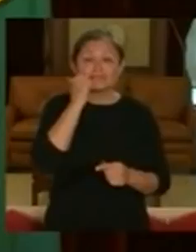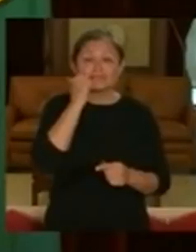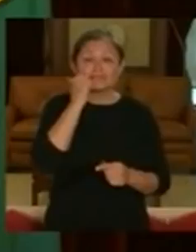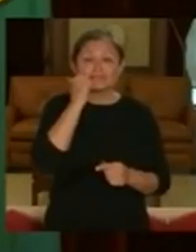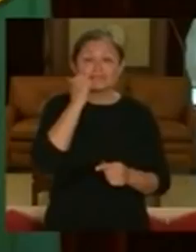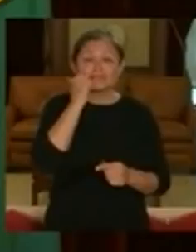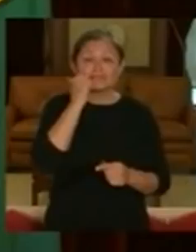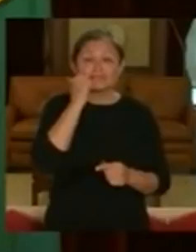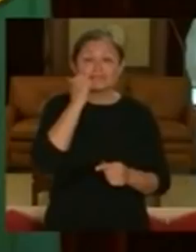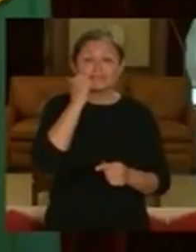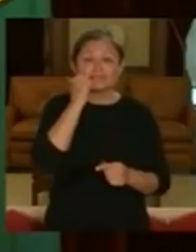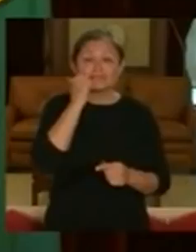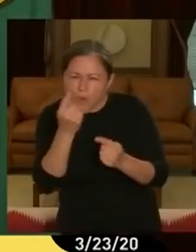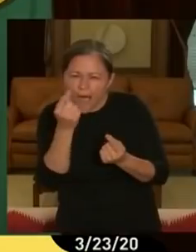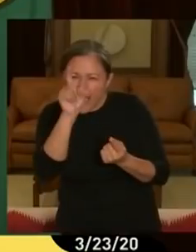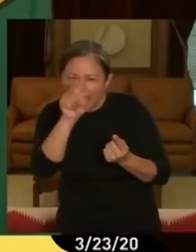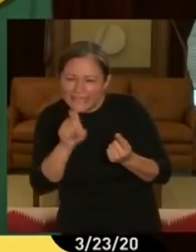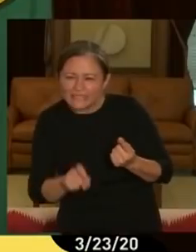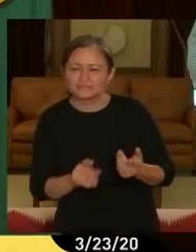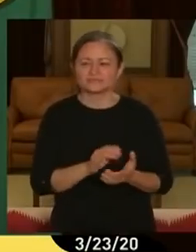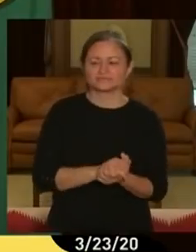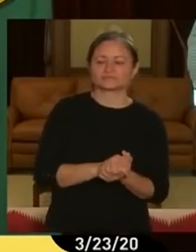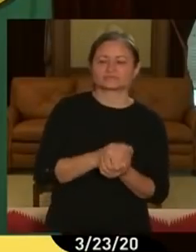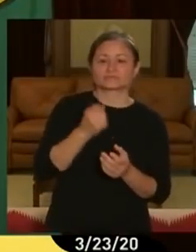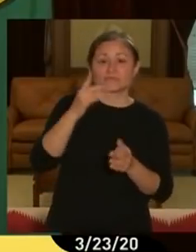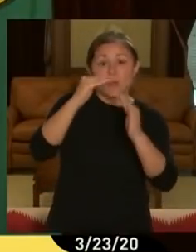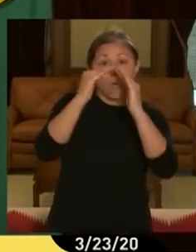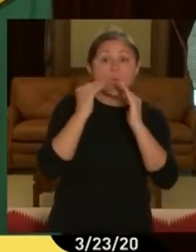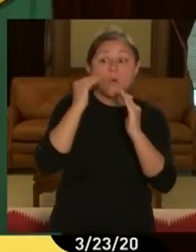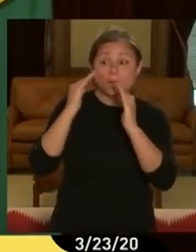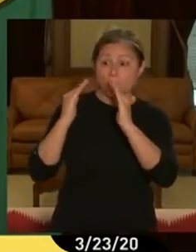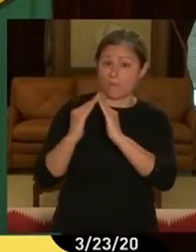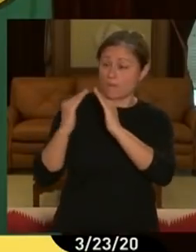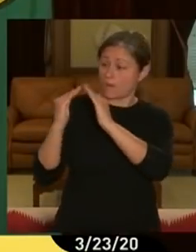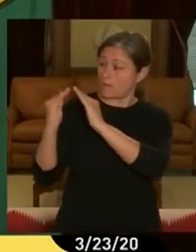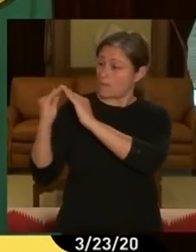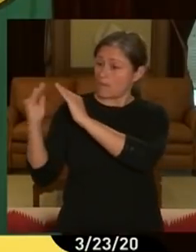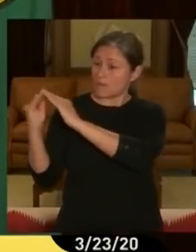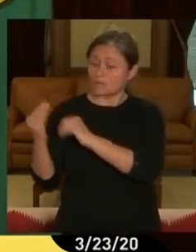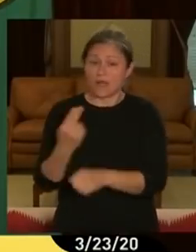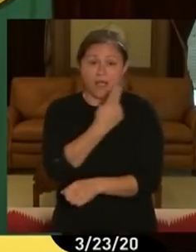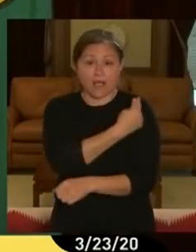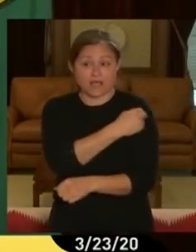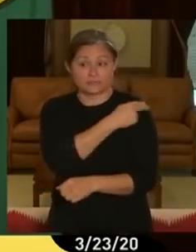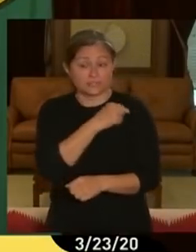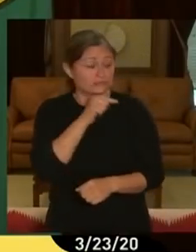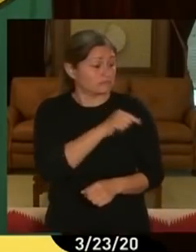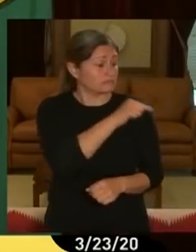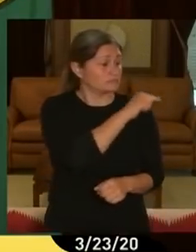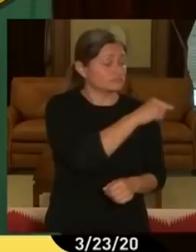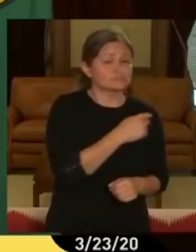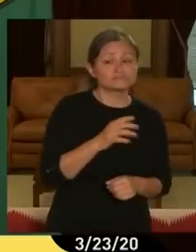STATE ASSISTANCE IS AVAILABLE BY VISITING CORONAVIRUS.WA.GOV. AND I CANNOT EMPHASIZE THE FALLING POINT STRONGLY ENOUGH.